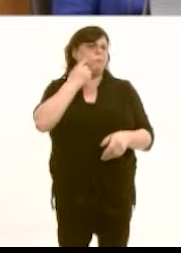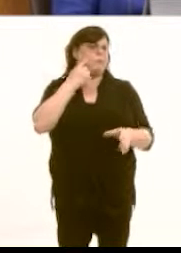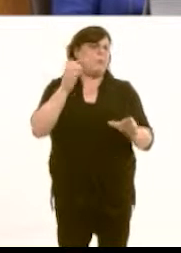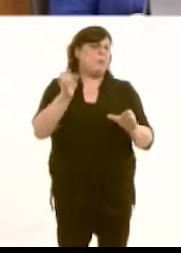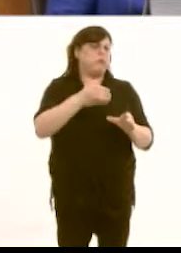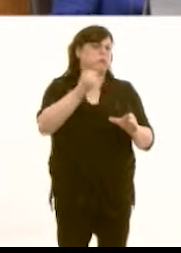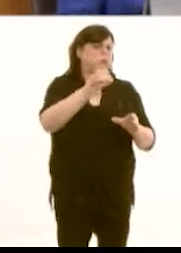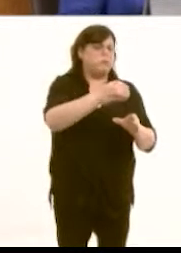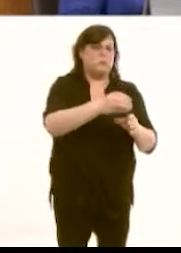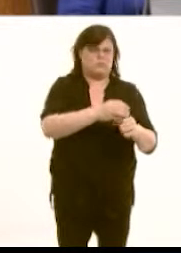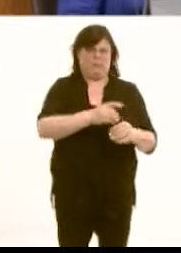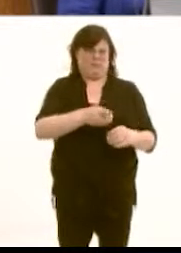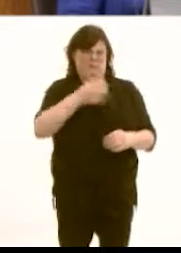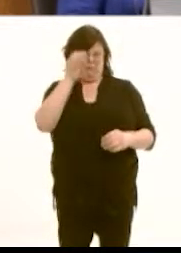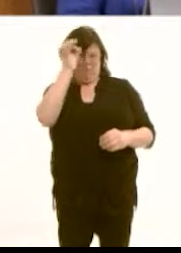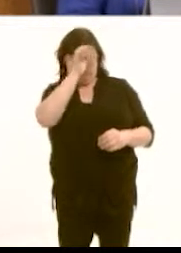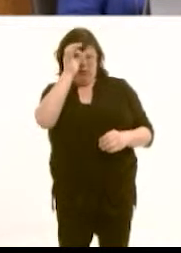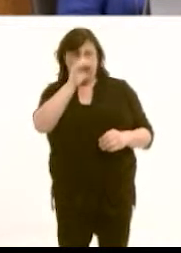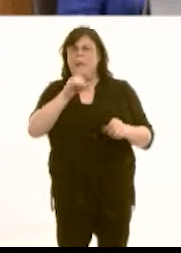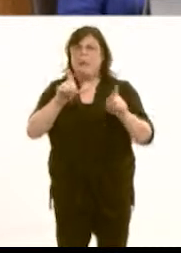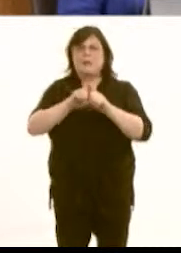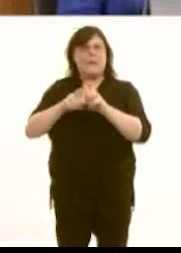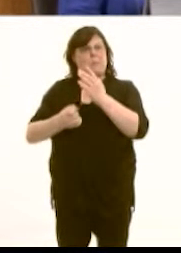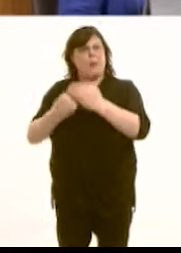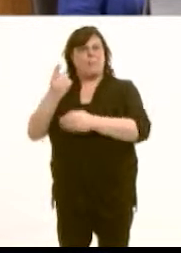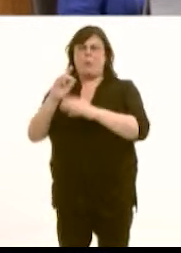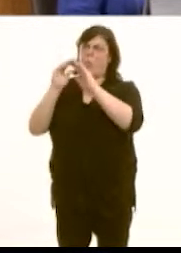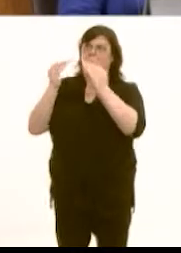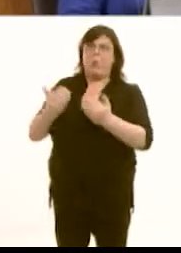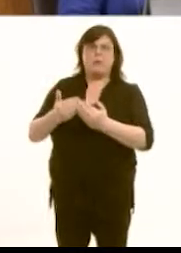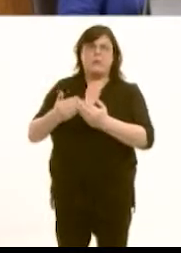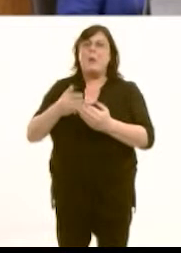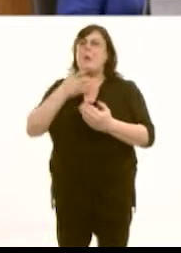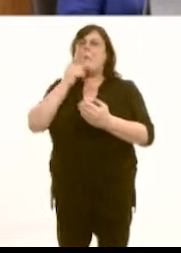It's worldwide, and people will come to Wales from other parts of the world, as they always have done for the past 50 years.